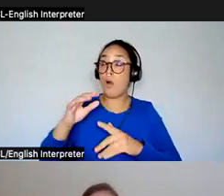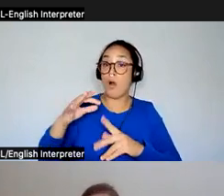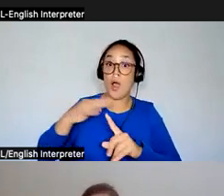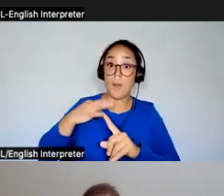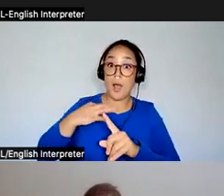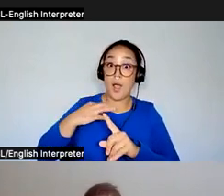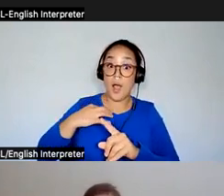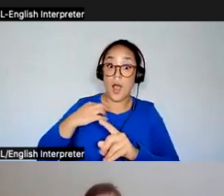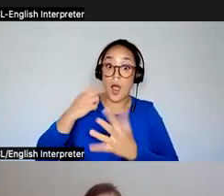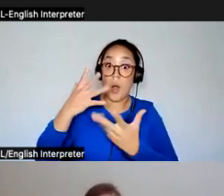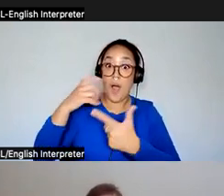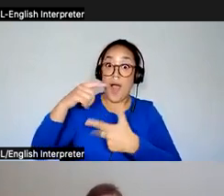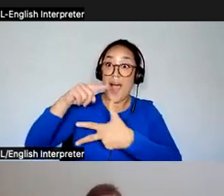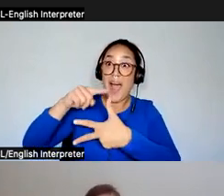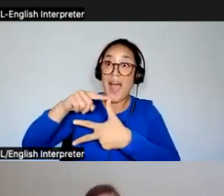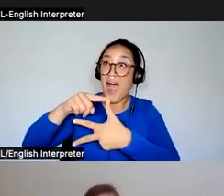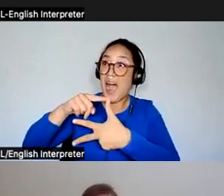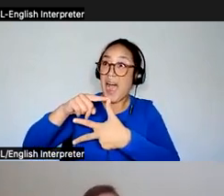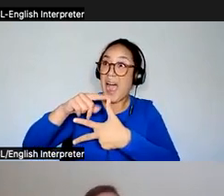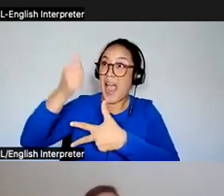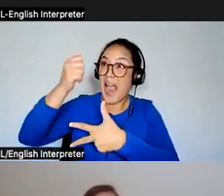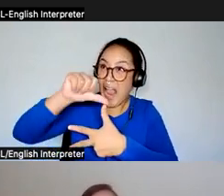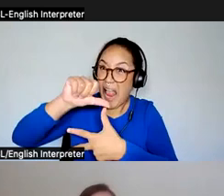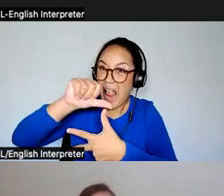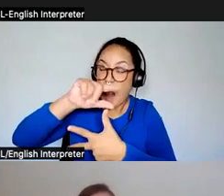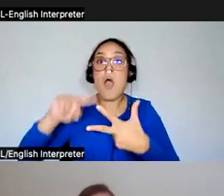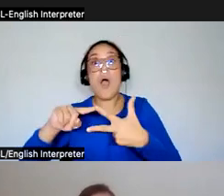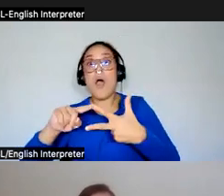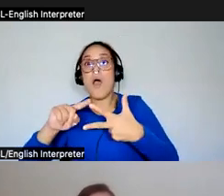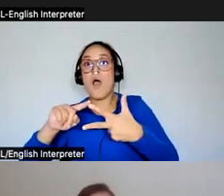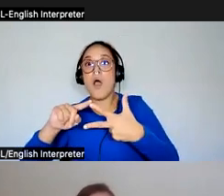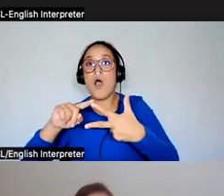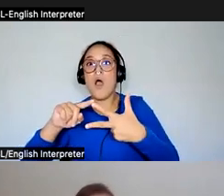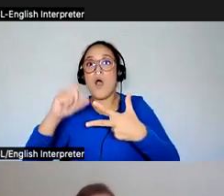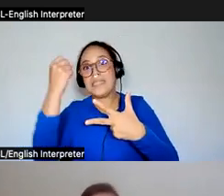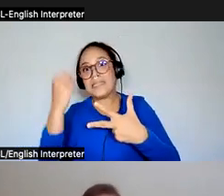So having those second and third choices will be really helpful for that work.